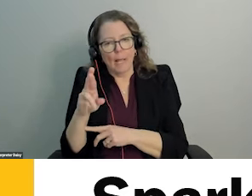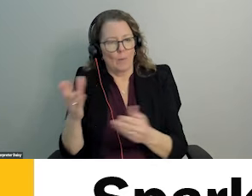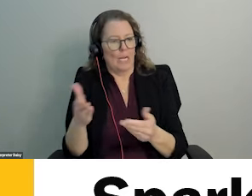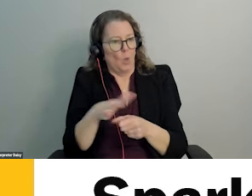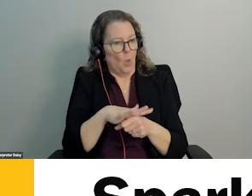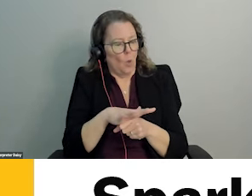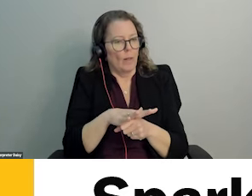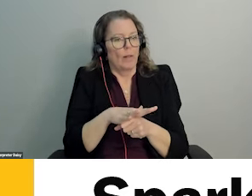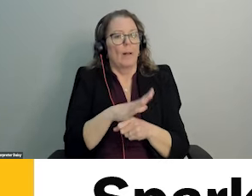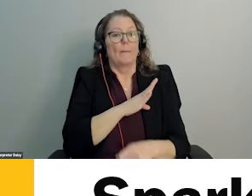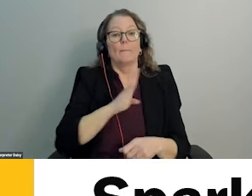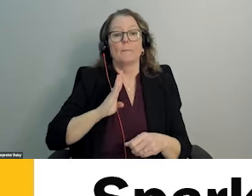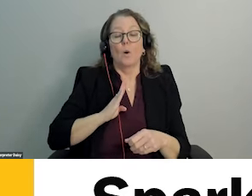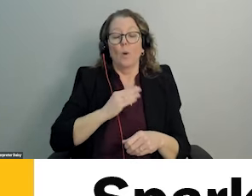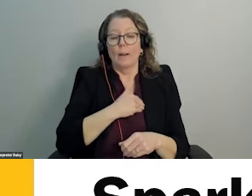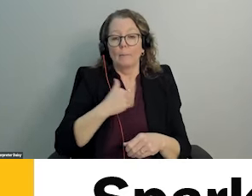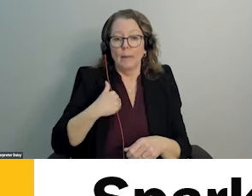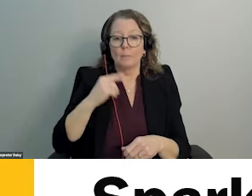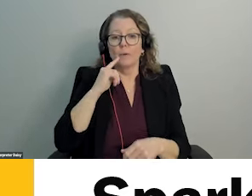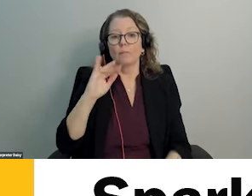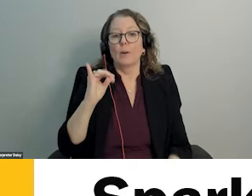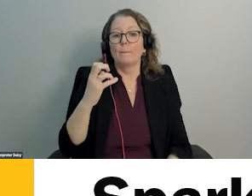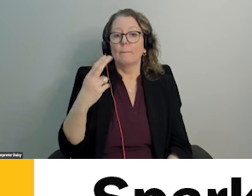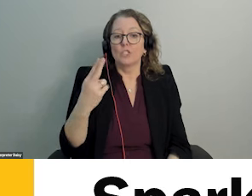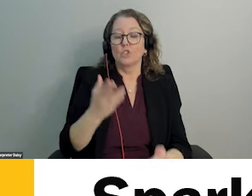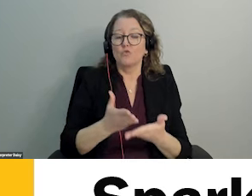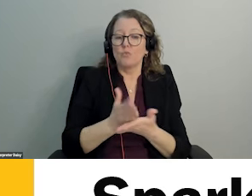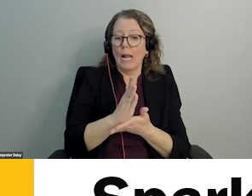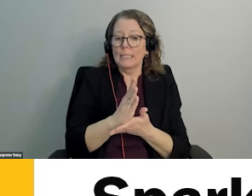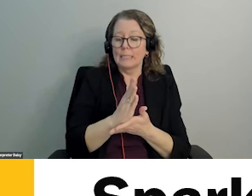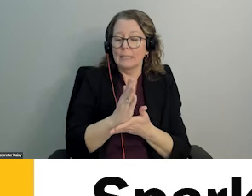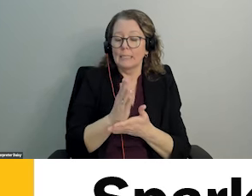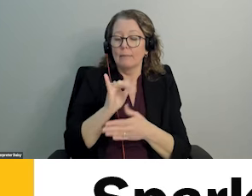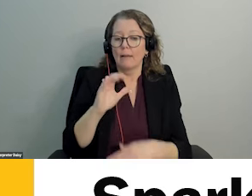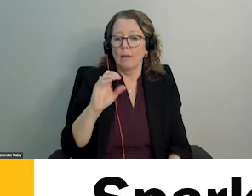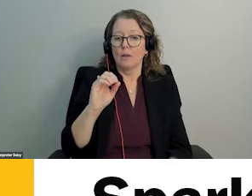I'm a board member of Michigan Disability Rights Coalition, and I also have just a little commission